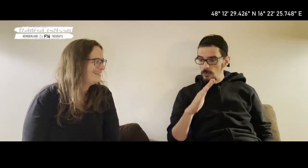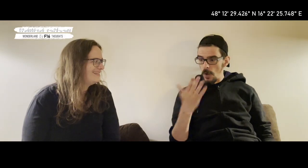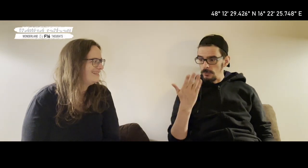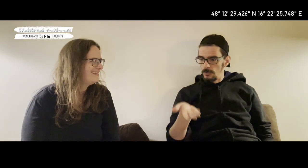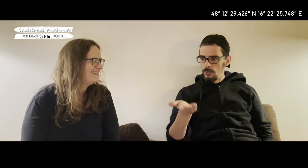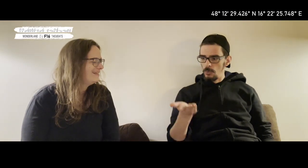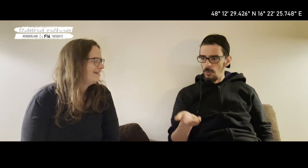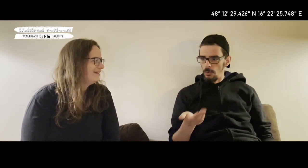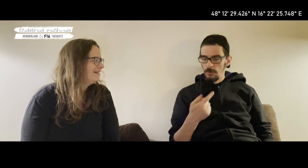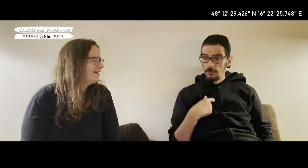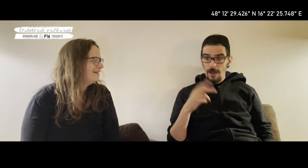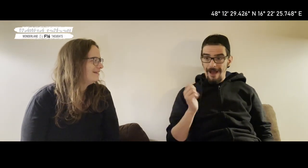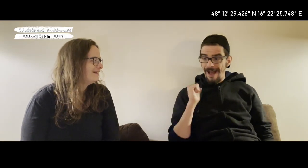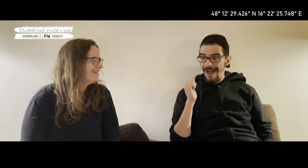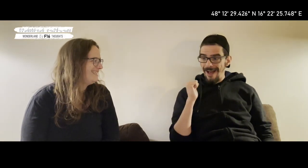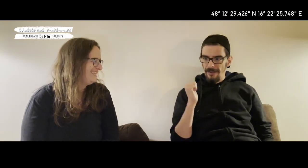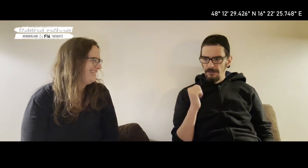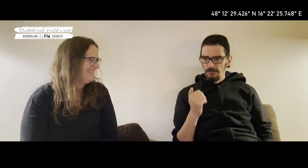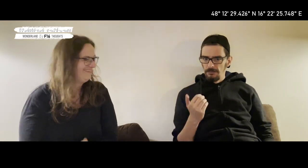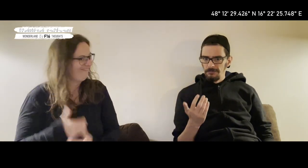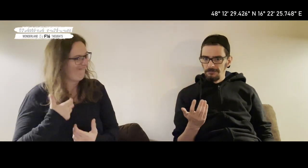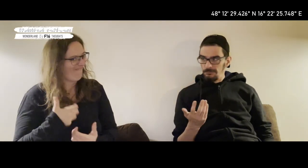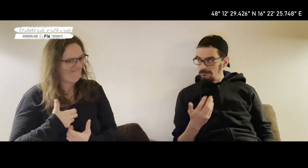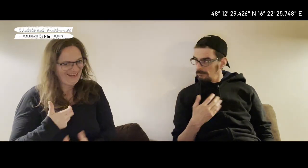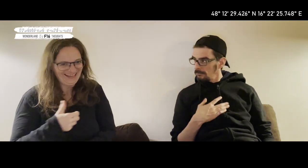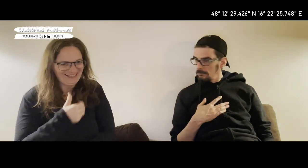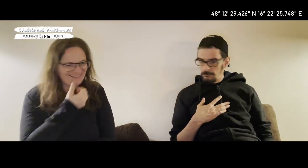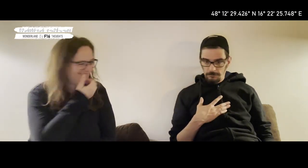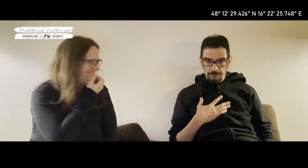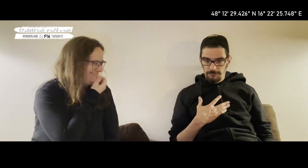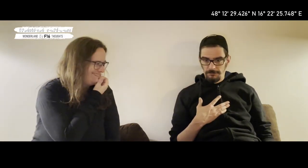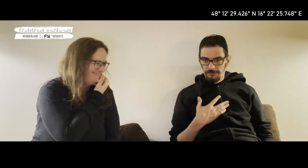Can you imagine an interpreter being so upset? Completely excited.